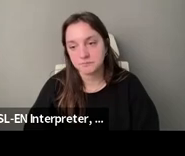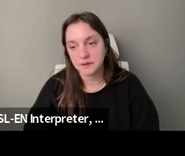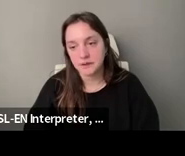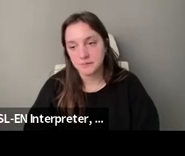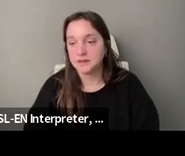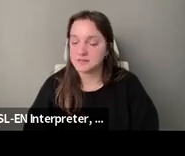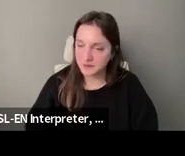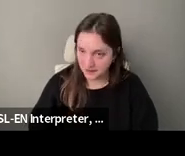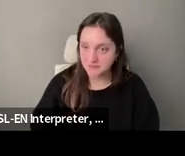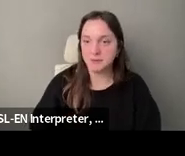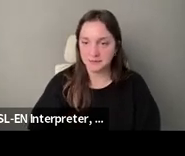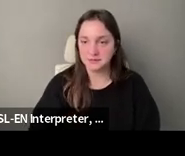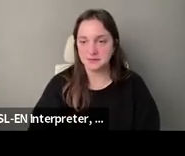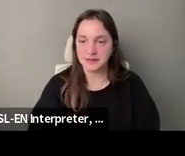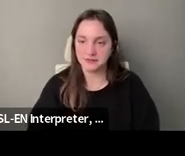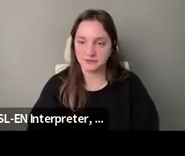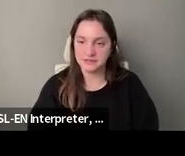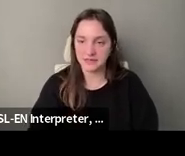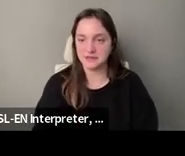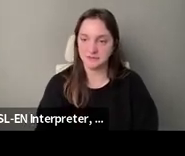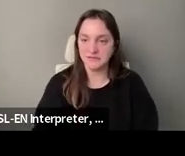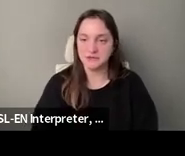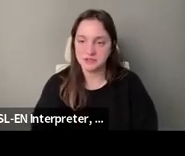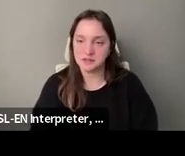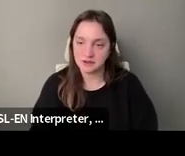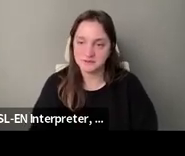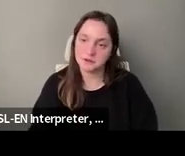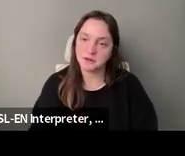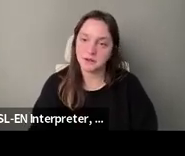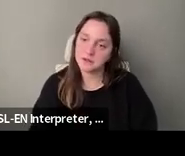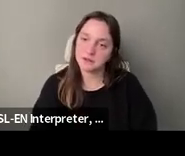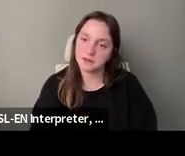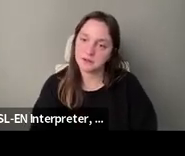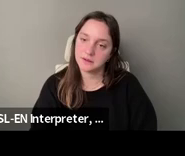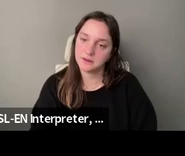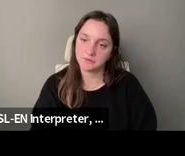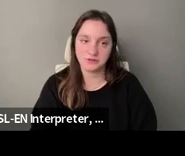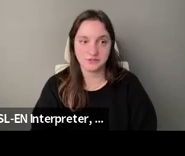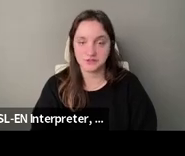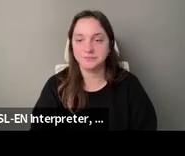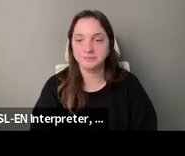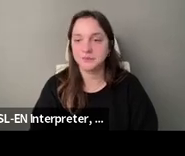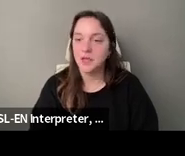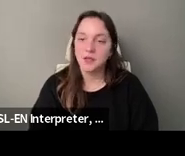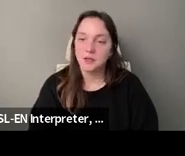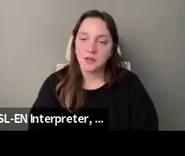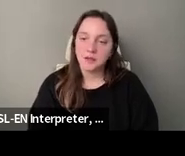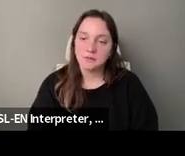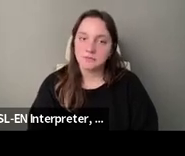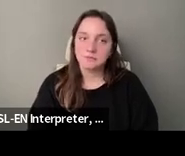make a difference in deaf refugees' lives here in Rochester. Some real-world